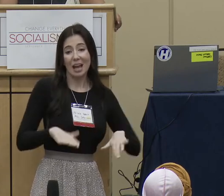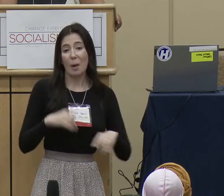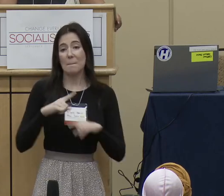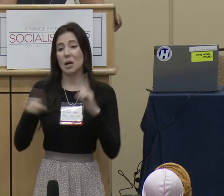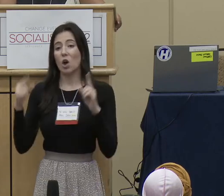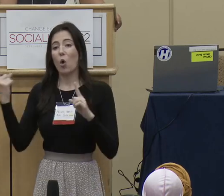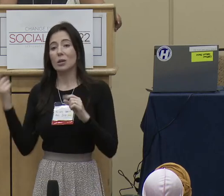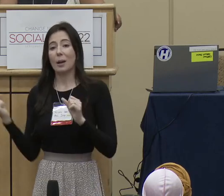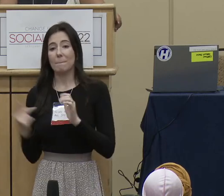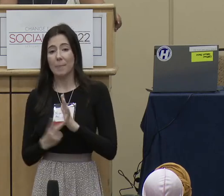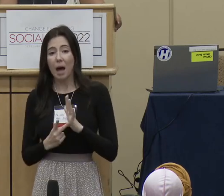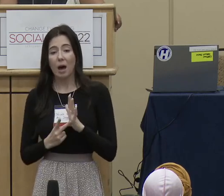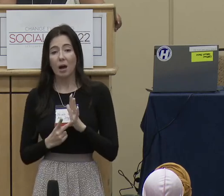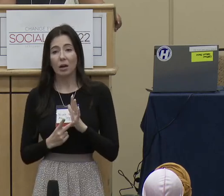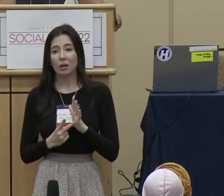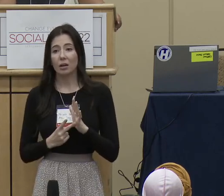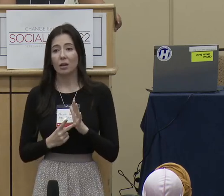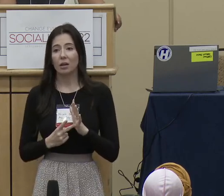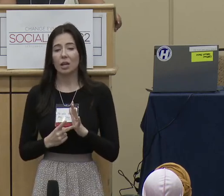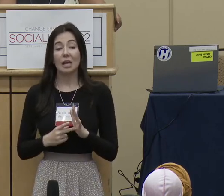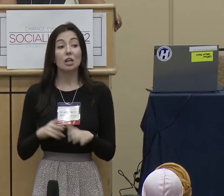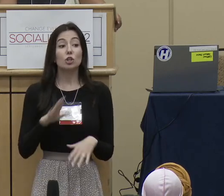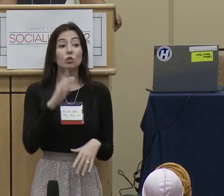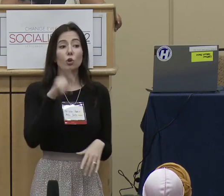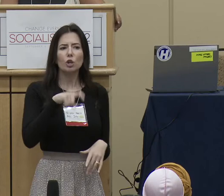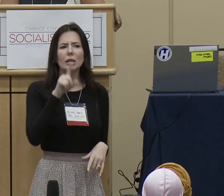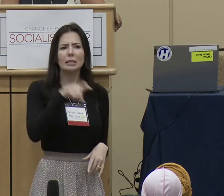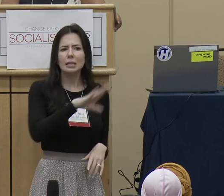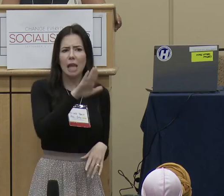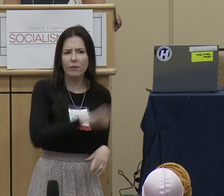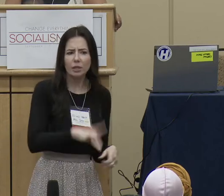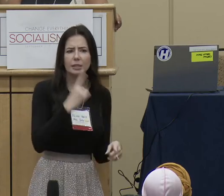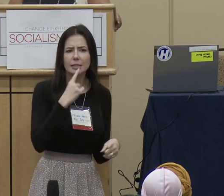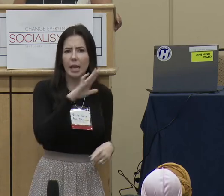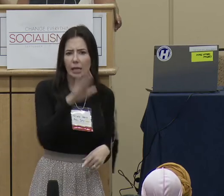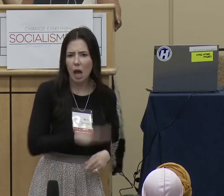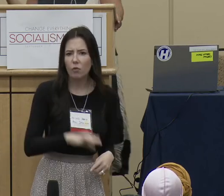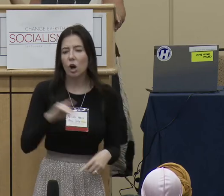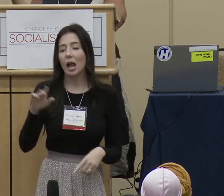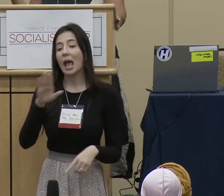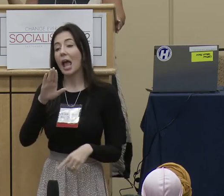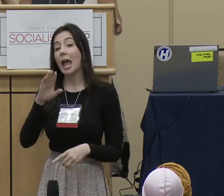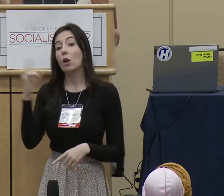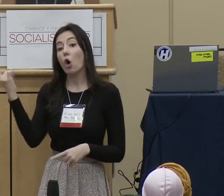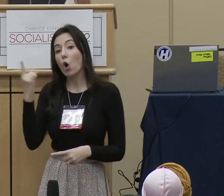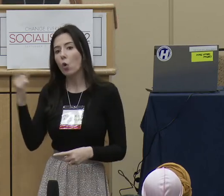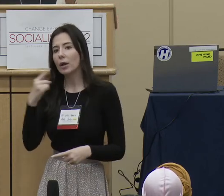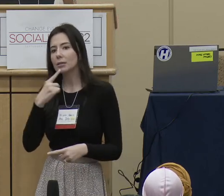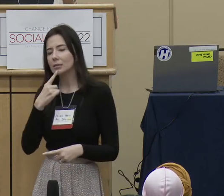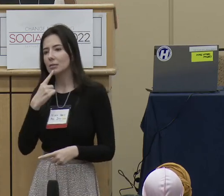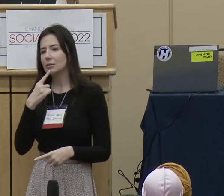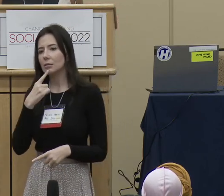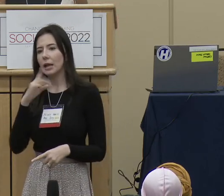is dead and done for, and it bounces back. I said, you know, if I know anything as a historian, never say never and